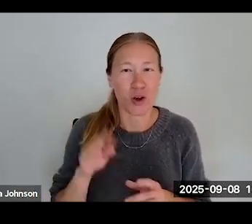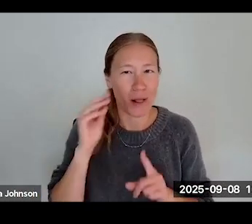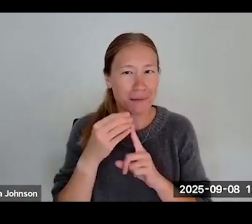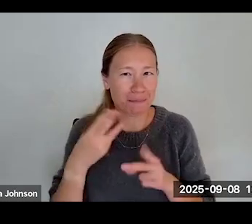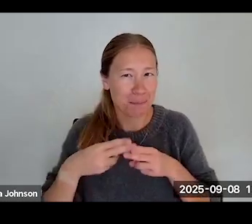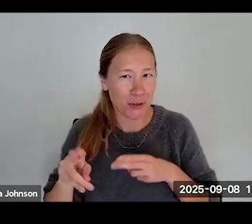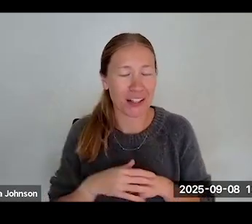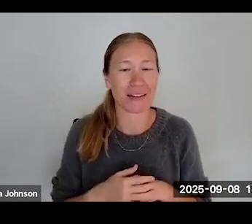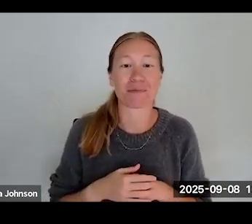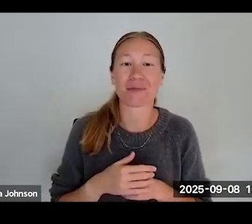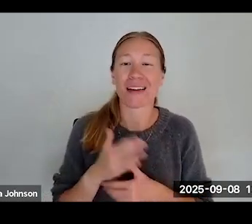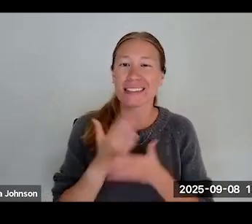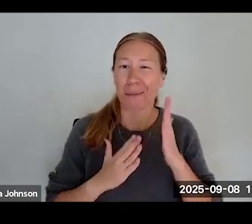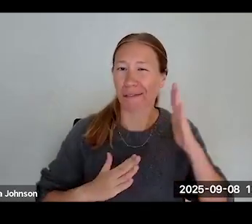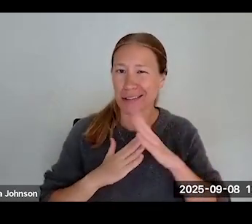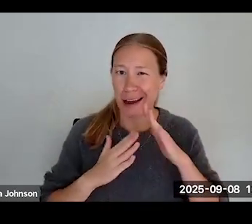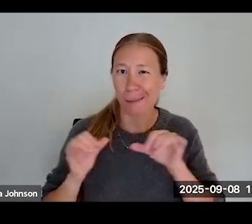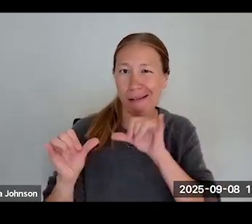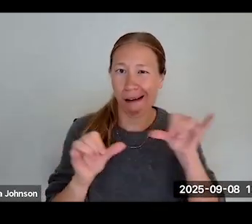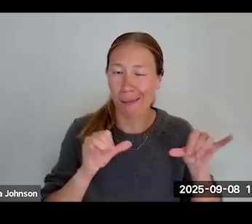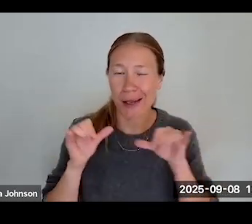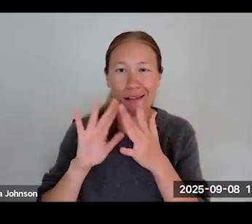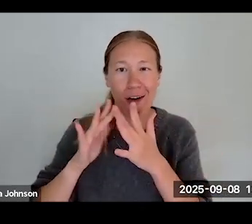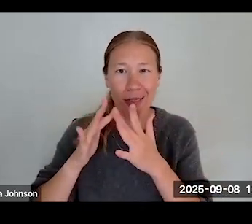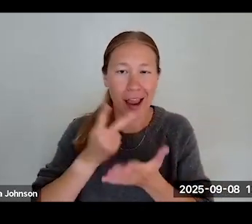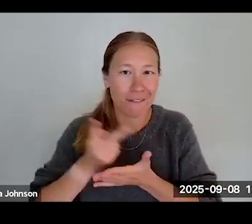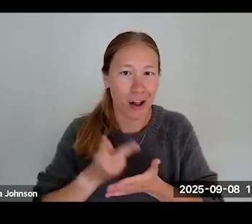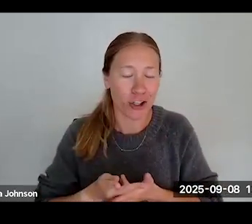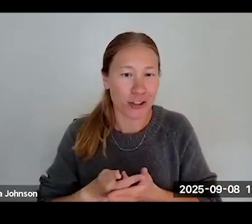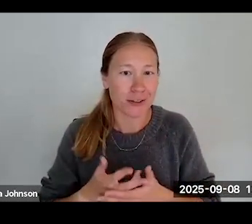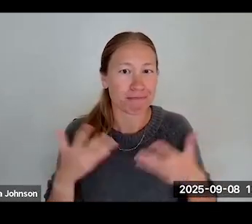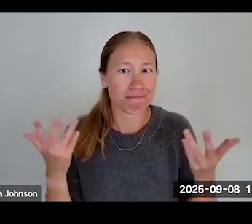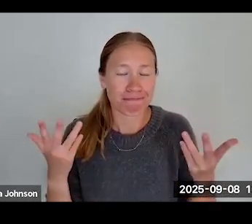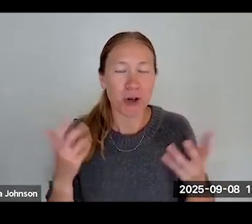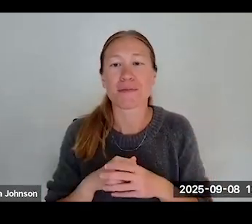some of the most common web accessibility failures that we saw were around low contrast text.